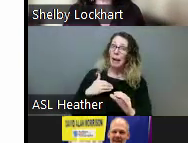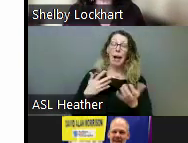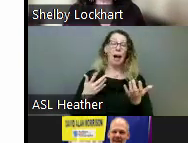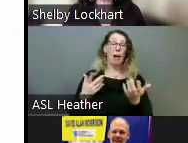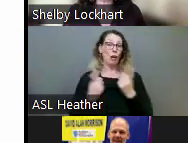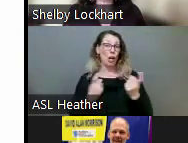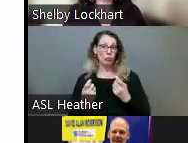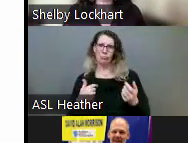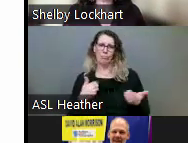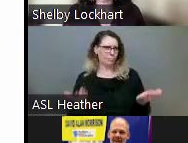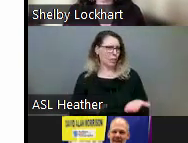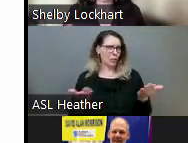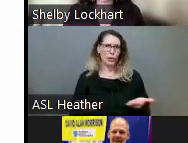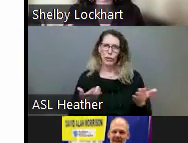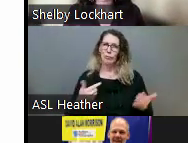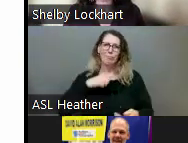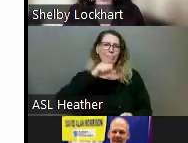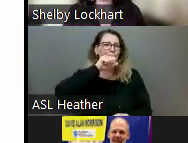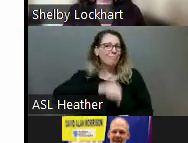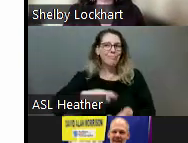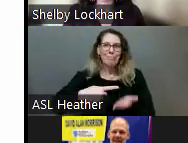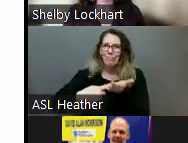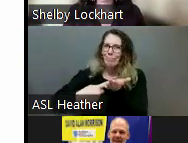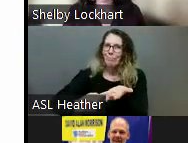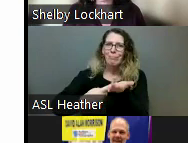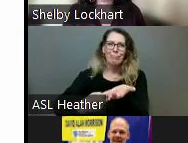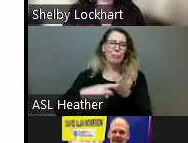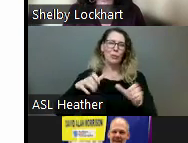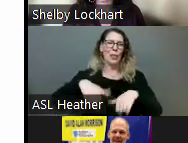I'm here. This is what I love to talk about and do, so I just want to thank you